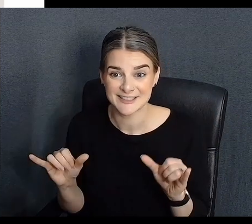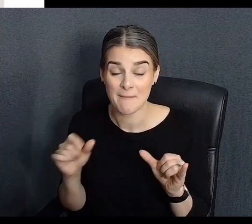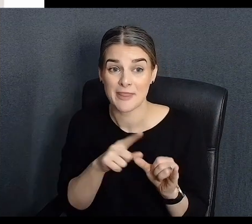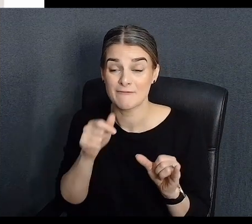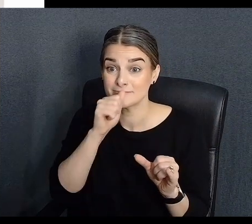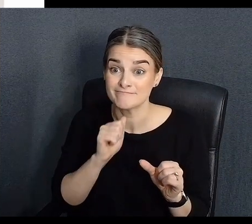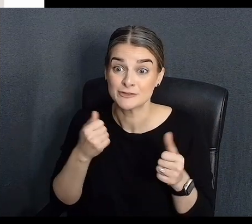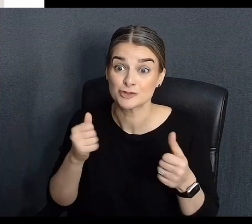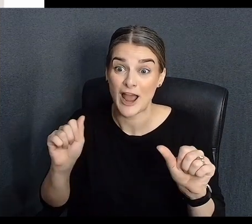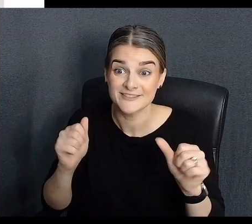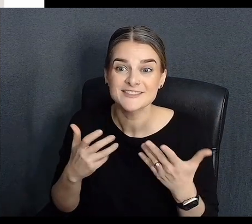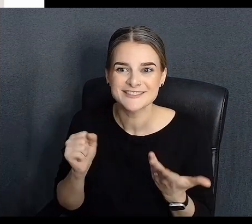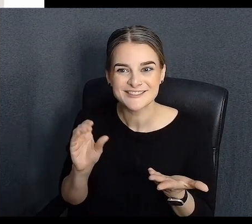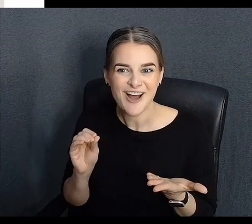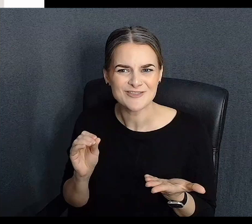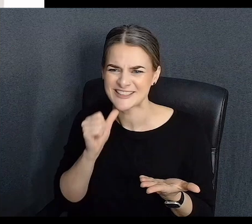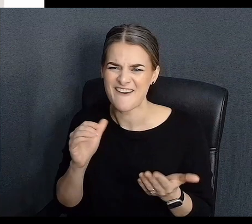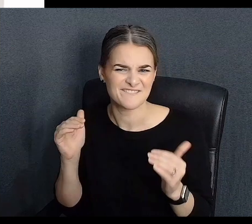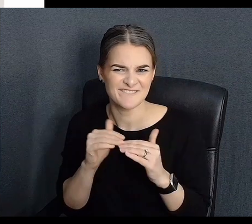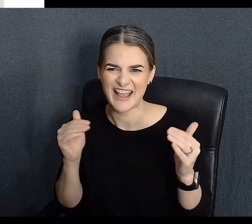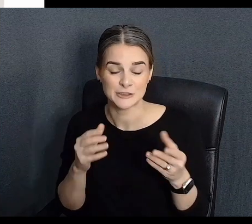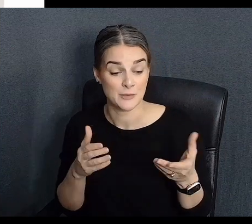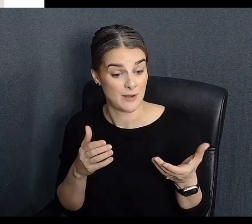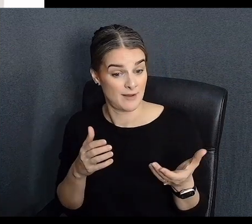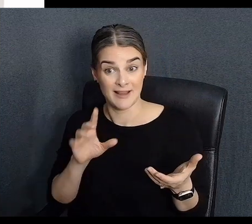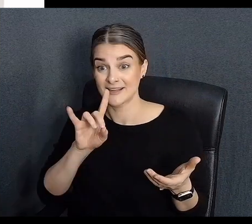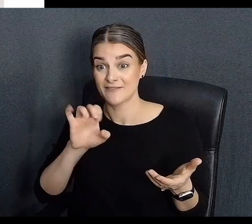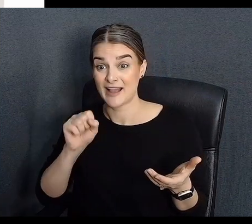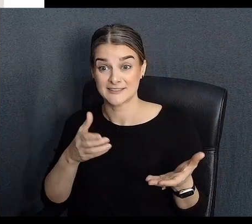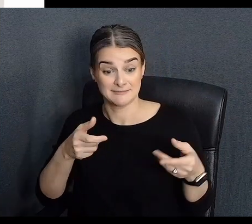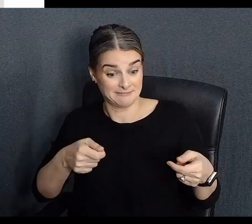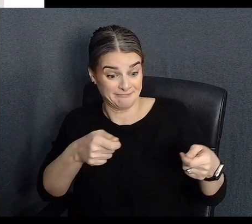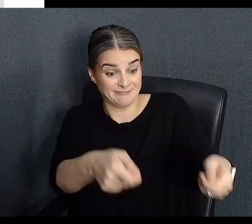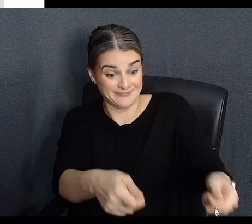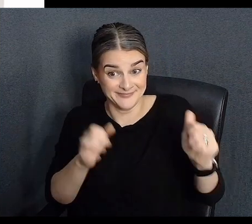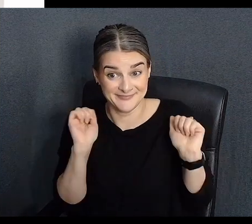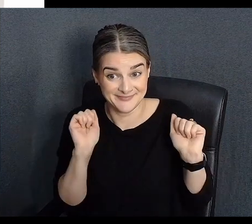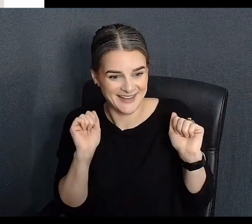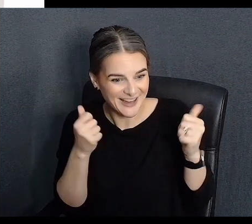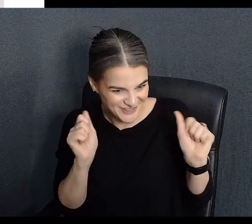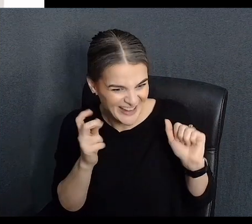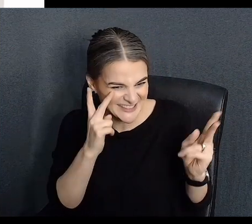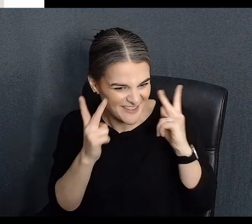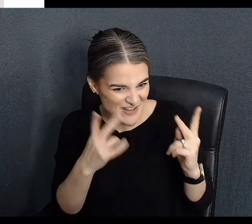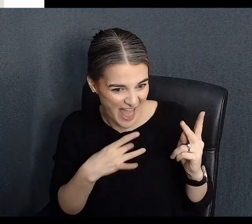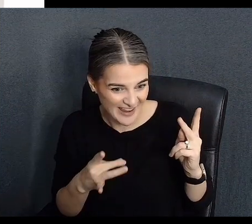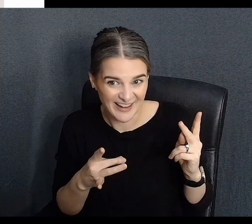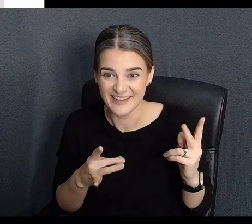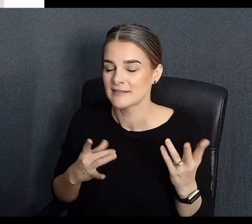It's not just fair to hand the person the device and go, here you go. Try it out, see if you like it. In some cases, this is brand new information,